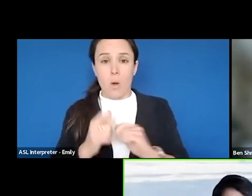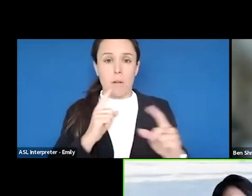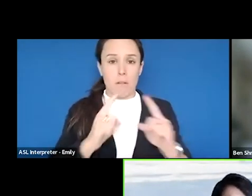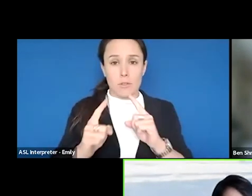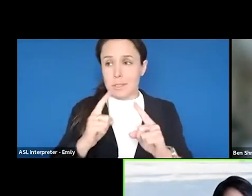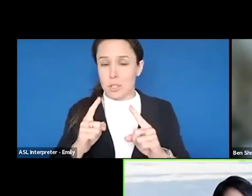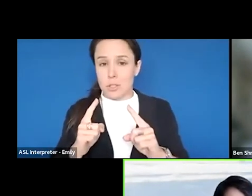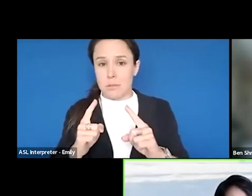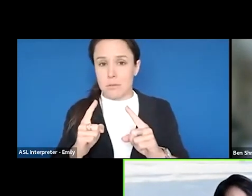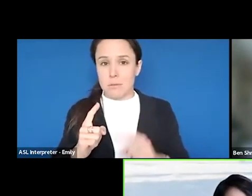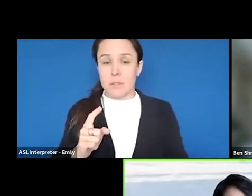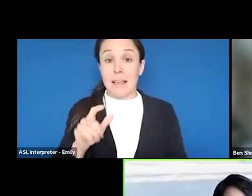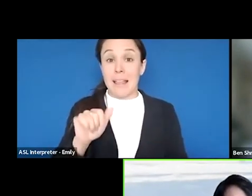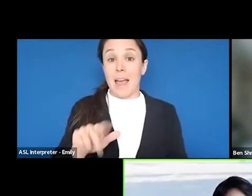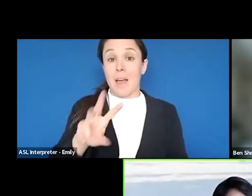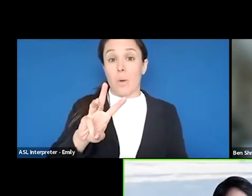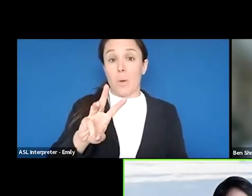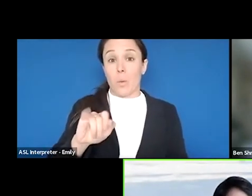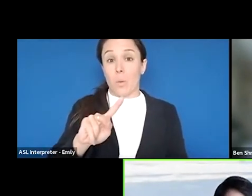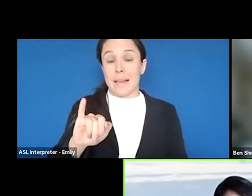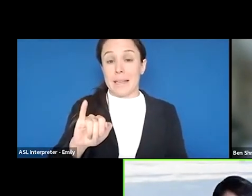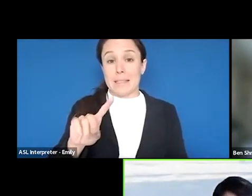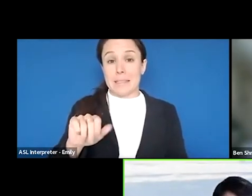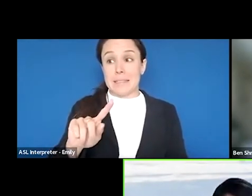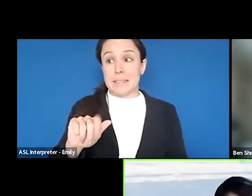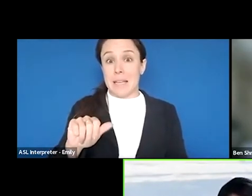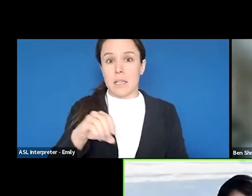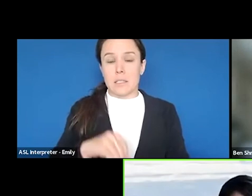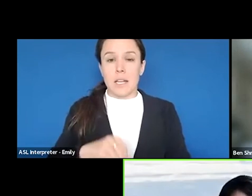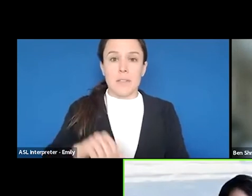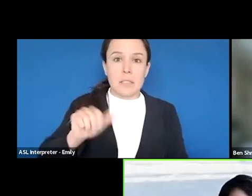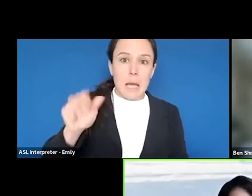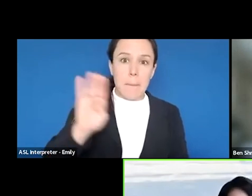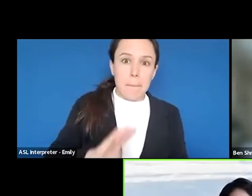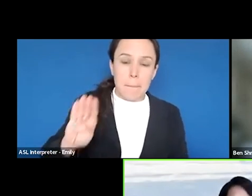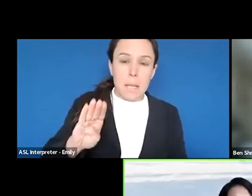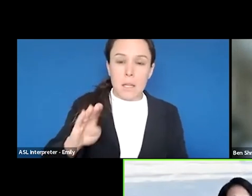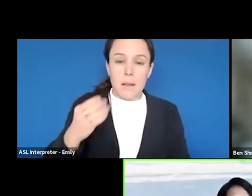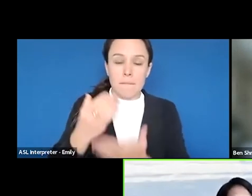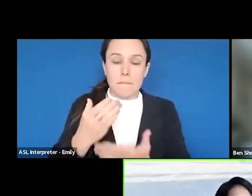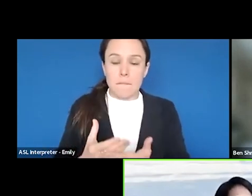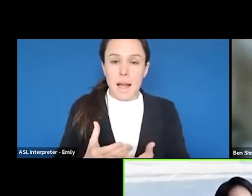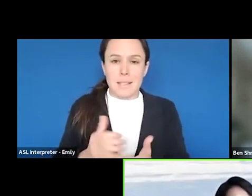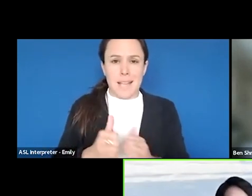facts in wikidata and who can write those sparkle queries. It was just totally ridiculous to expect